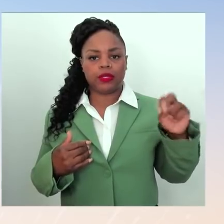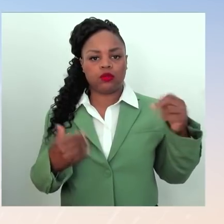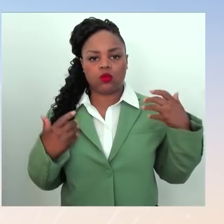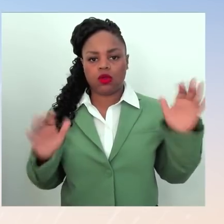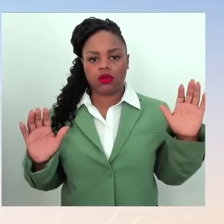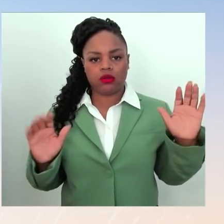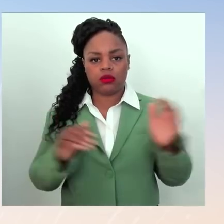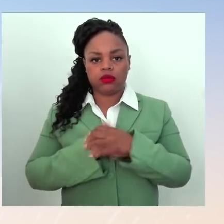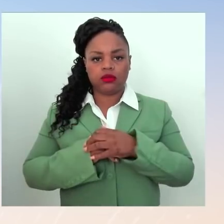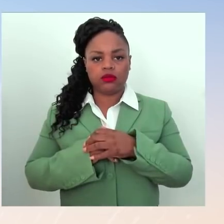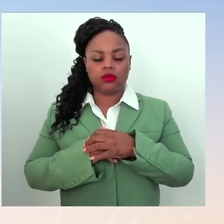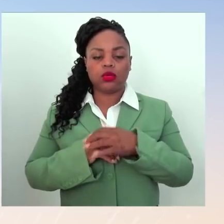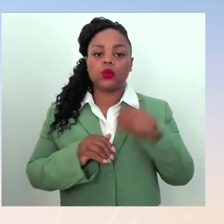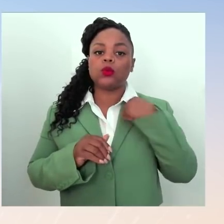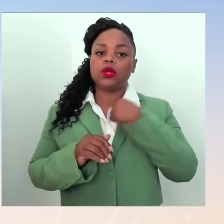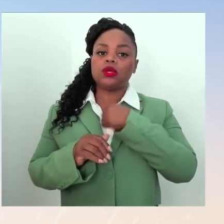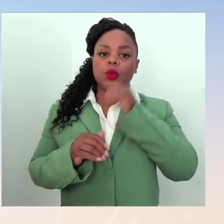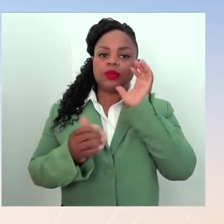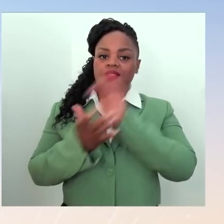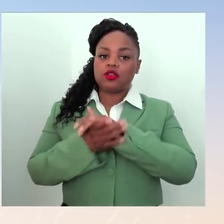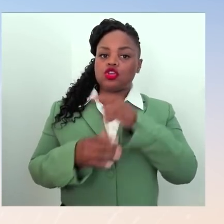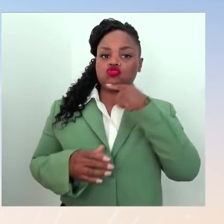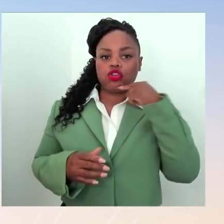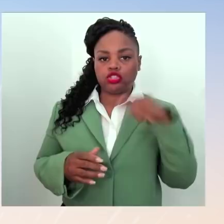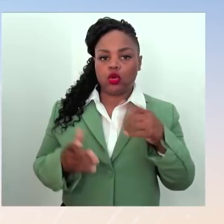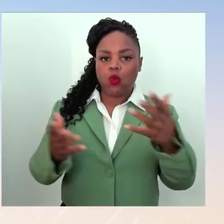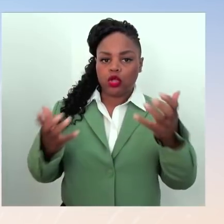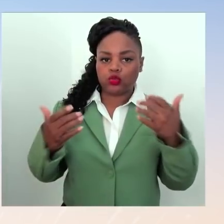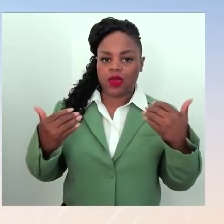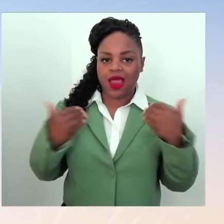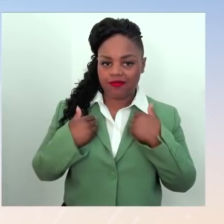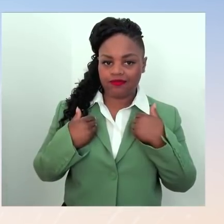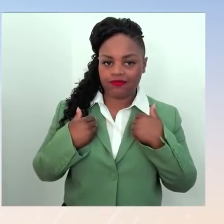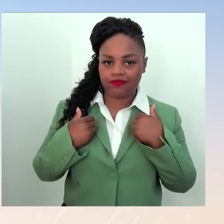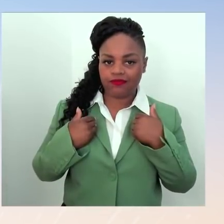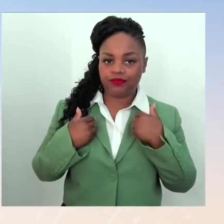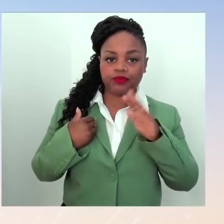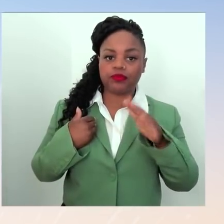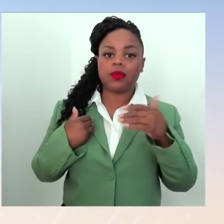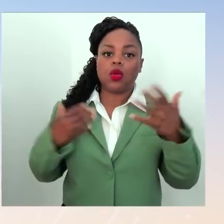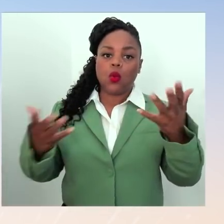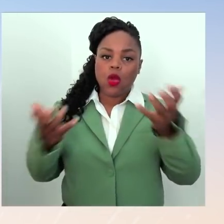Iran to have a nuclear weapon either. The Press: And so -- sorry, just to be clear: So, you don't see the idea, though,